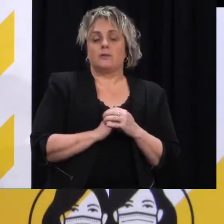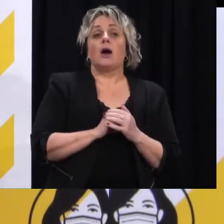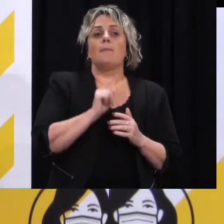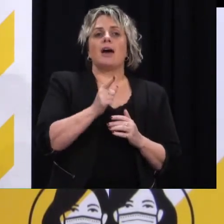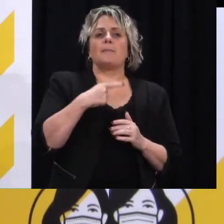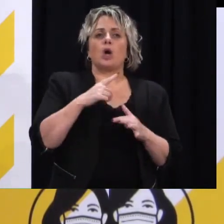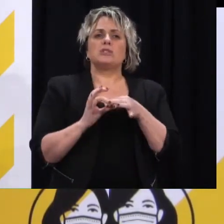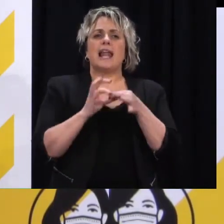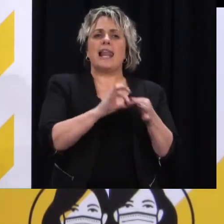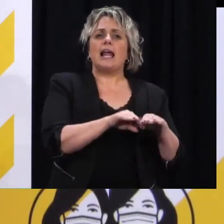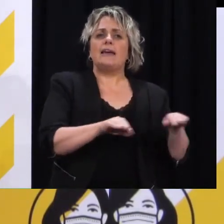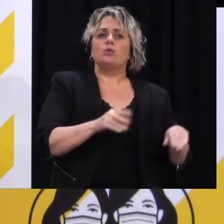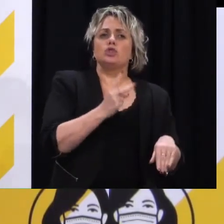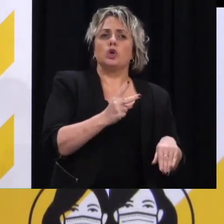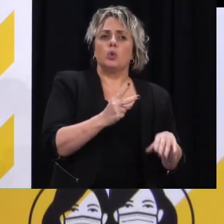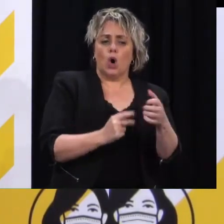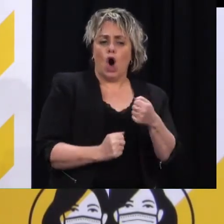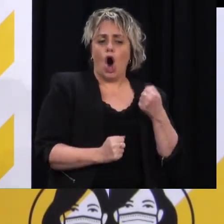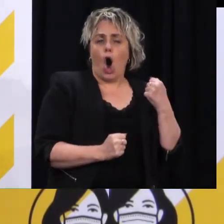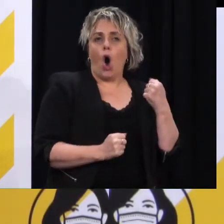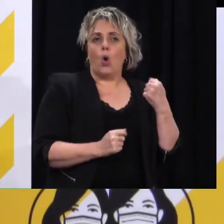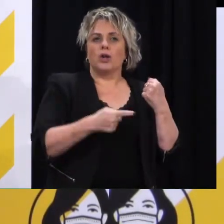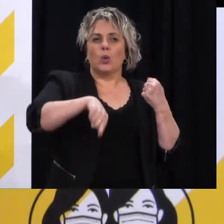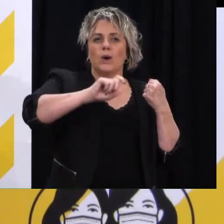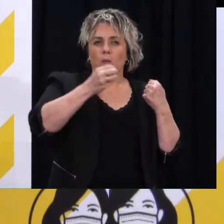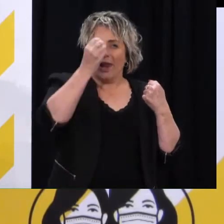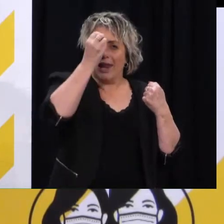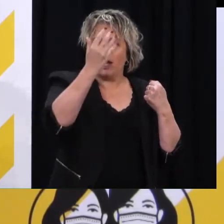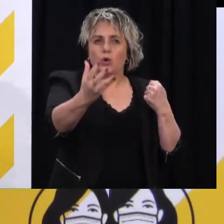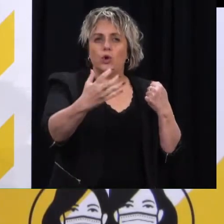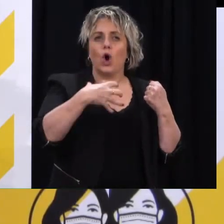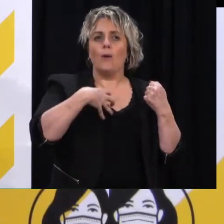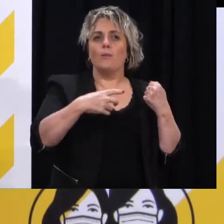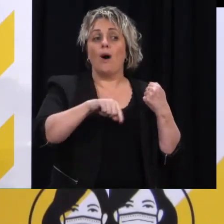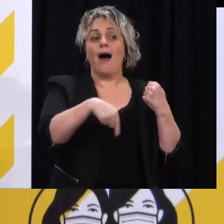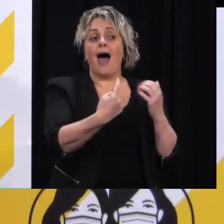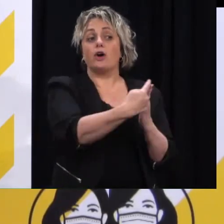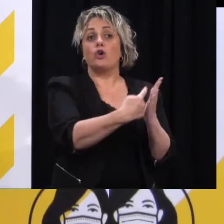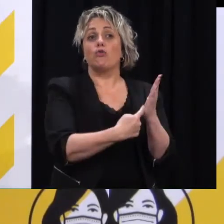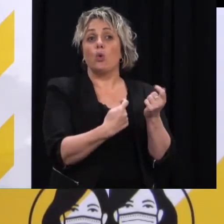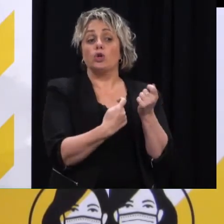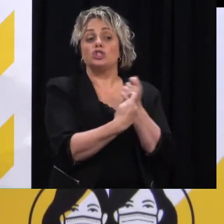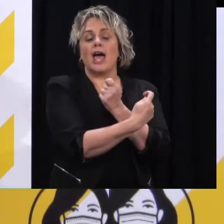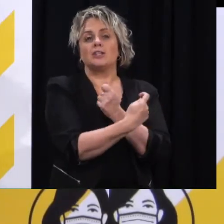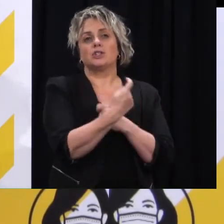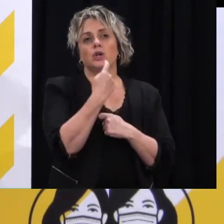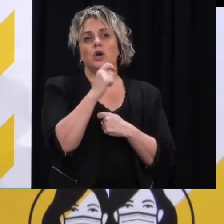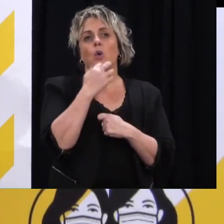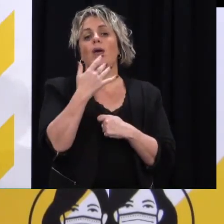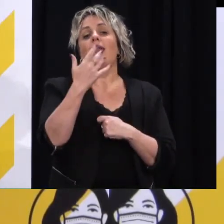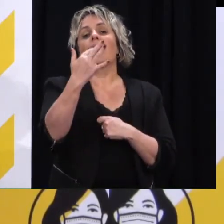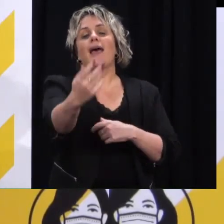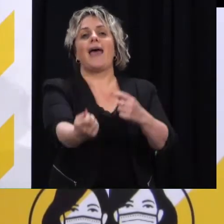well but given that much of that applies at lefl 2 -- level